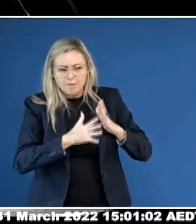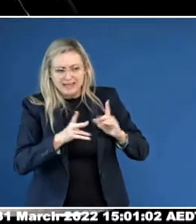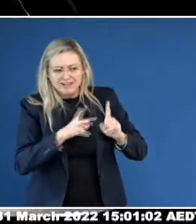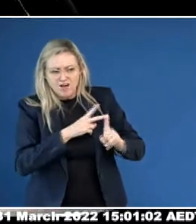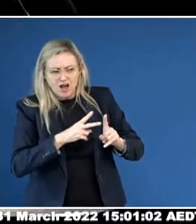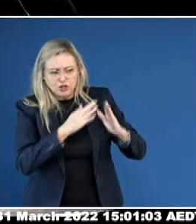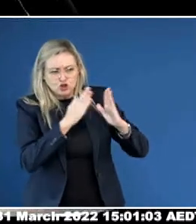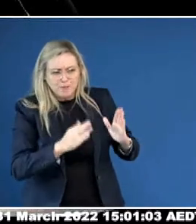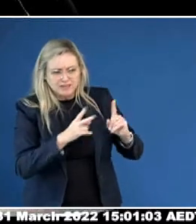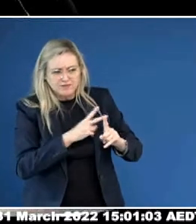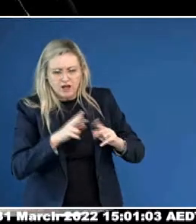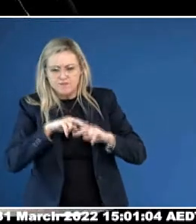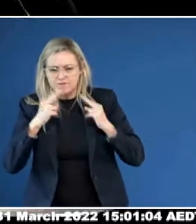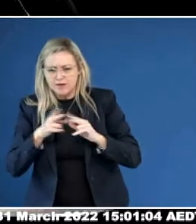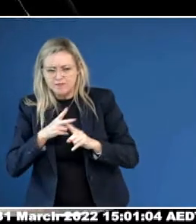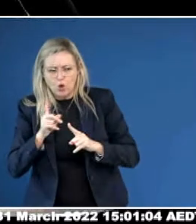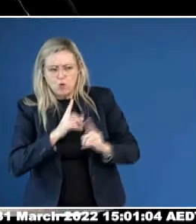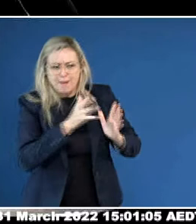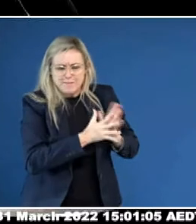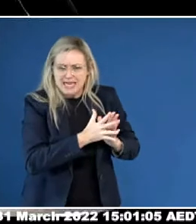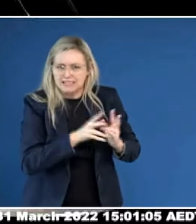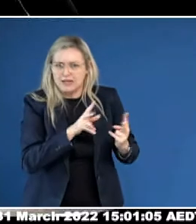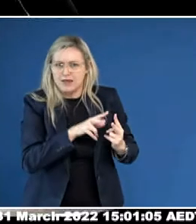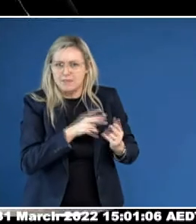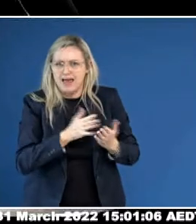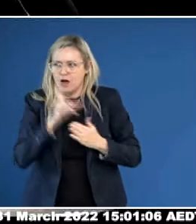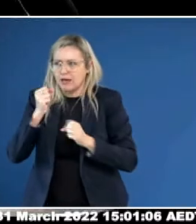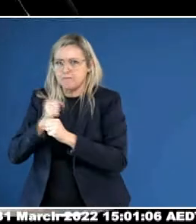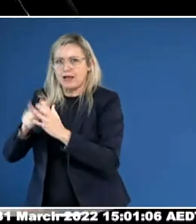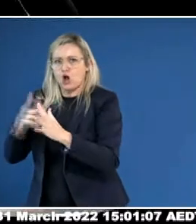And the other thing I wanted to say is, it is from my experience, having been in the job